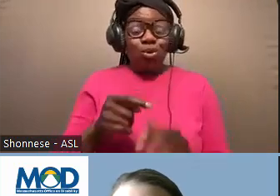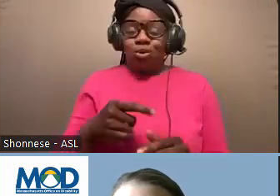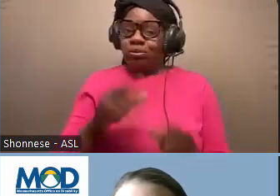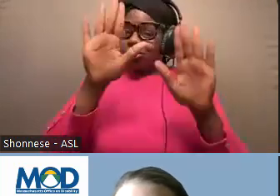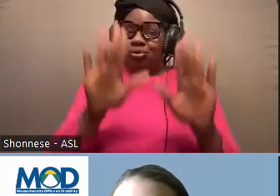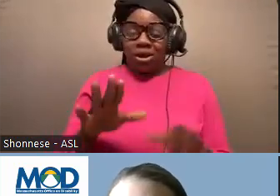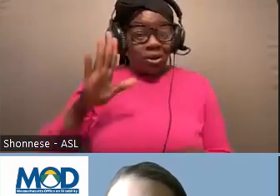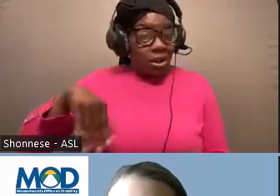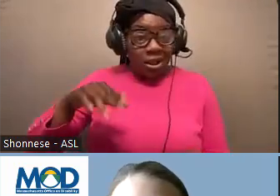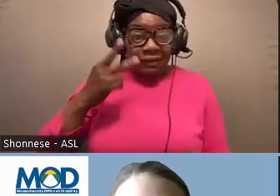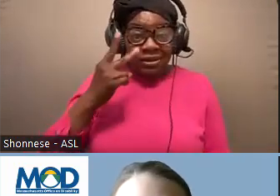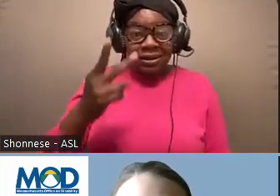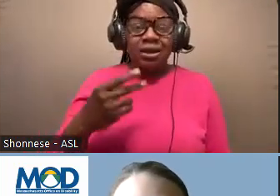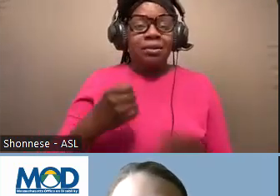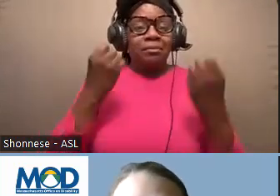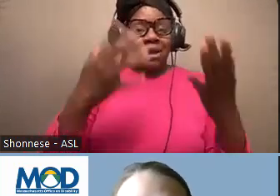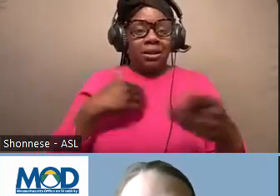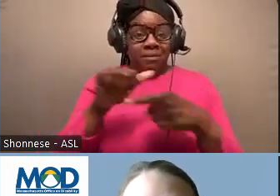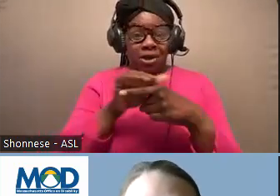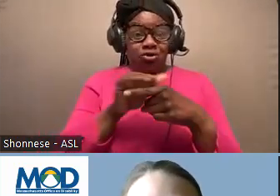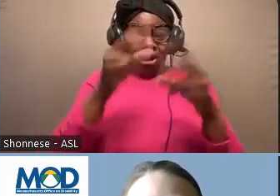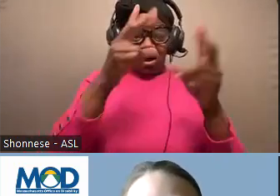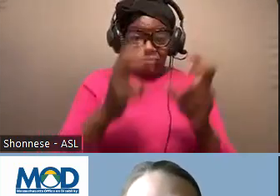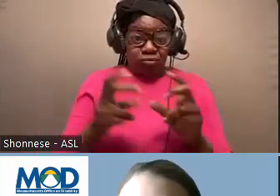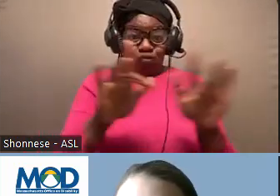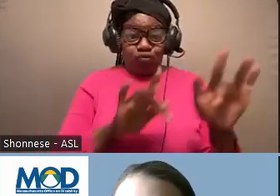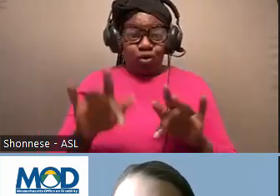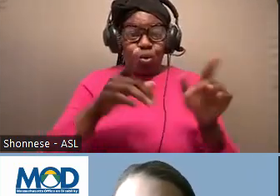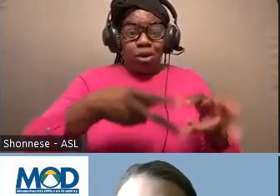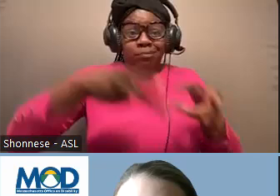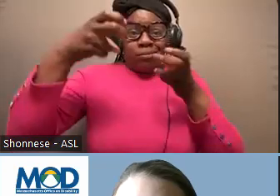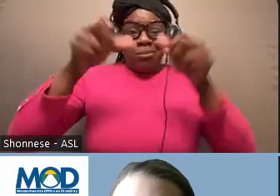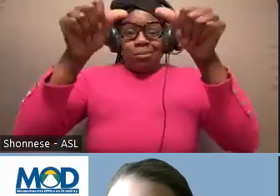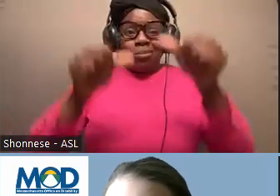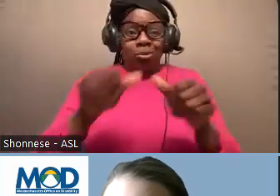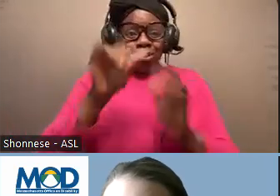I have a lot of my trainings recorded on there and that's where I put them all once I have them.